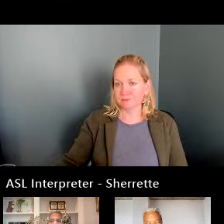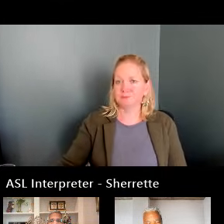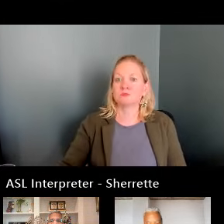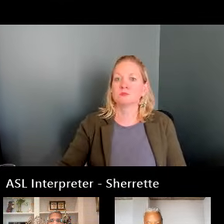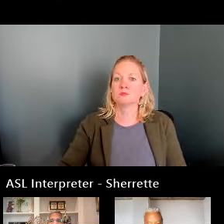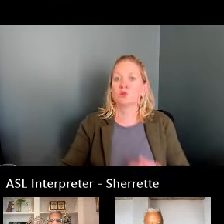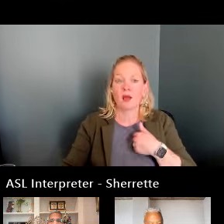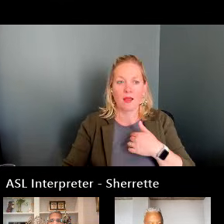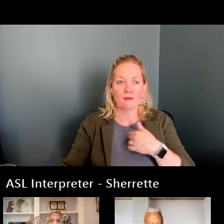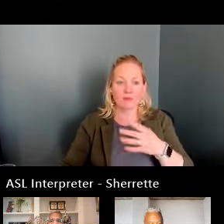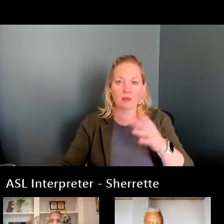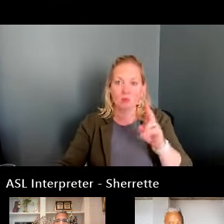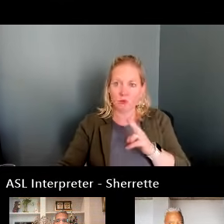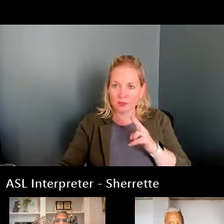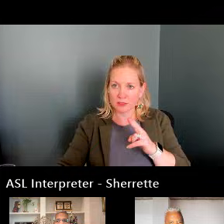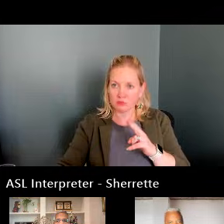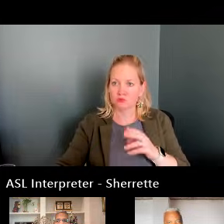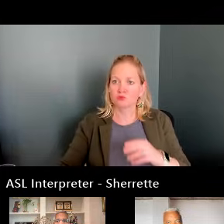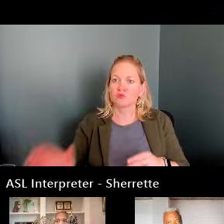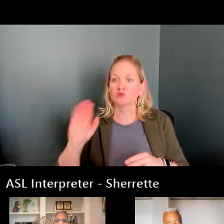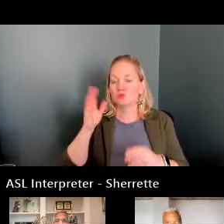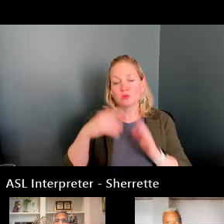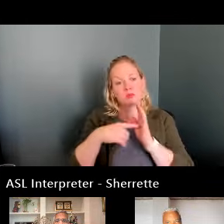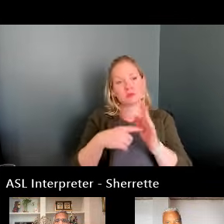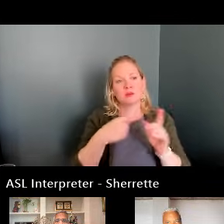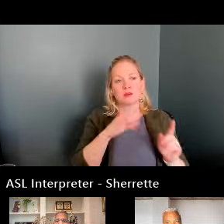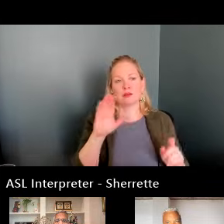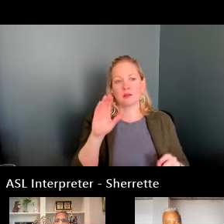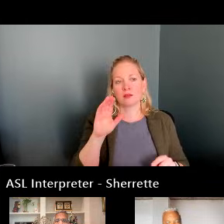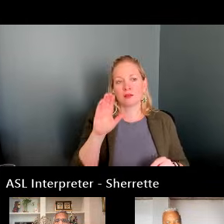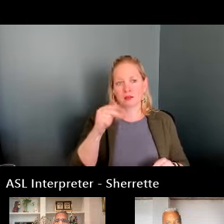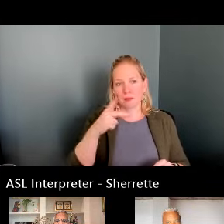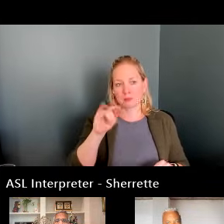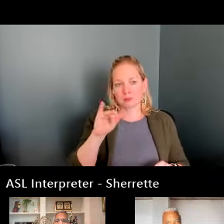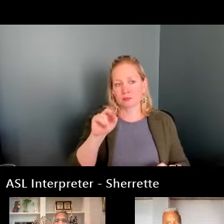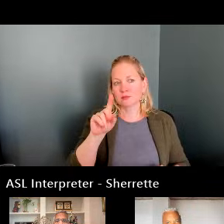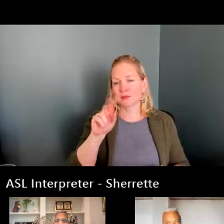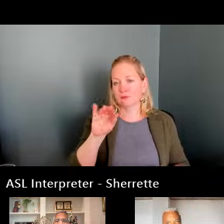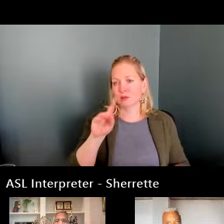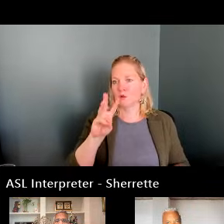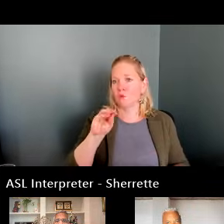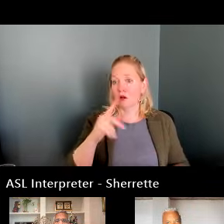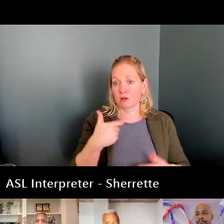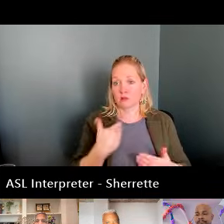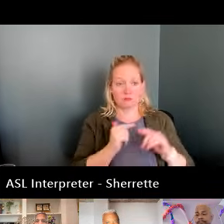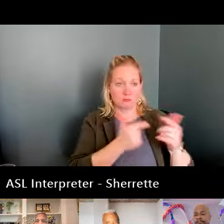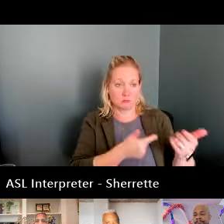introducing Capt. David Wong to provide opening remarks. Dr. Wong, or Capt. Wong,